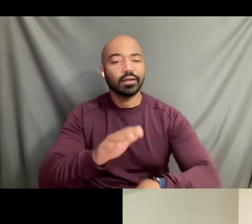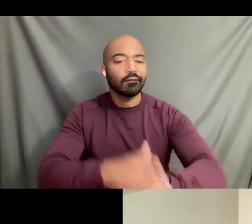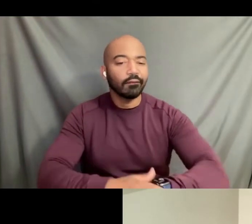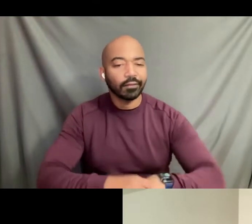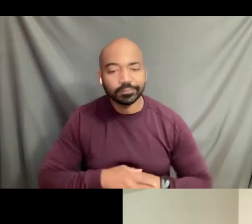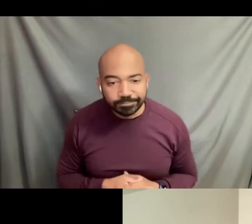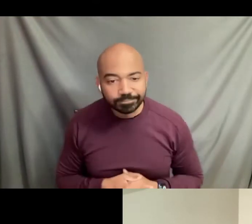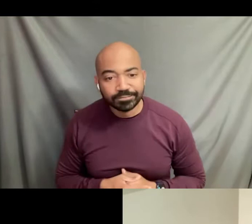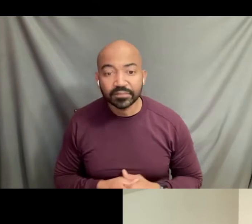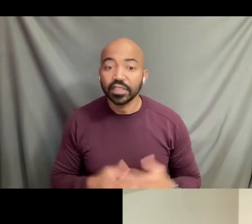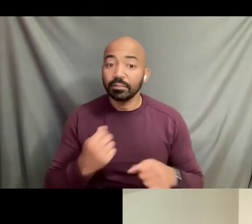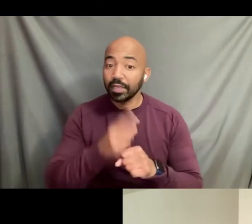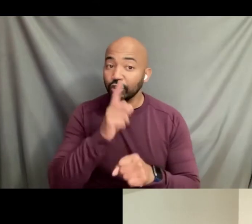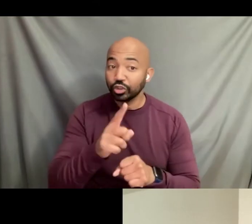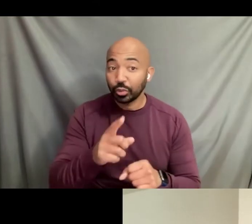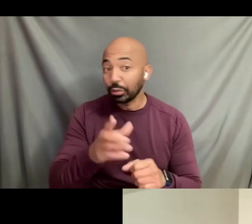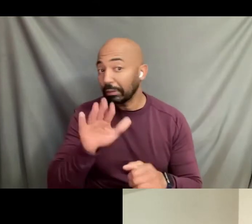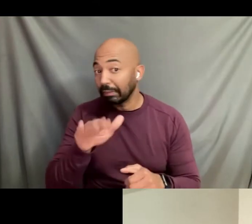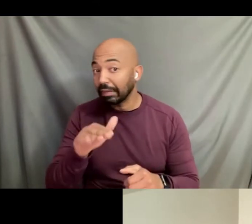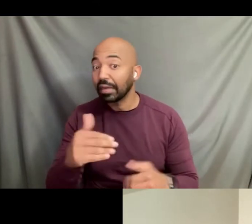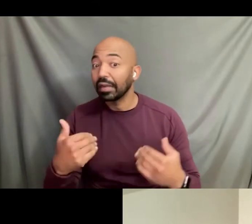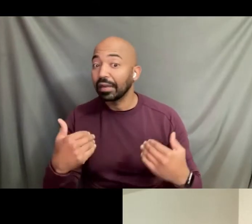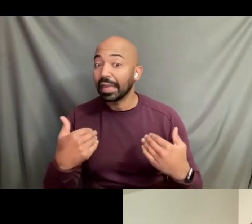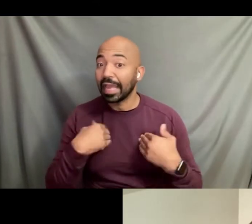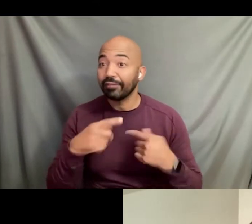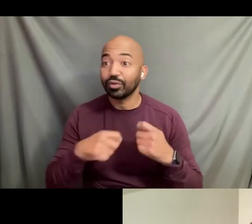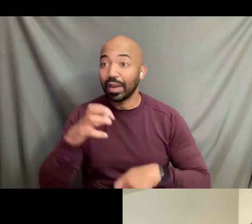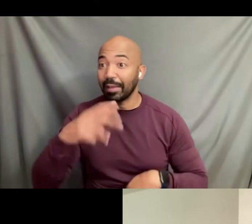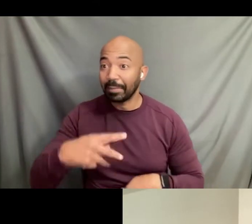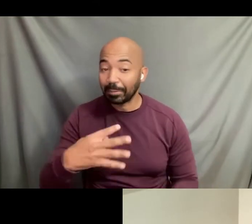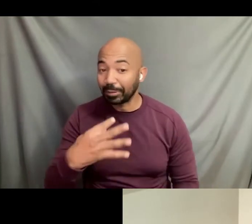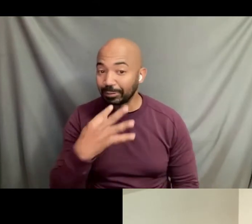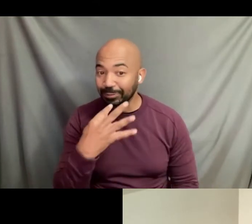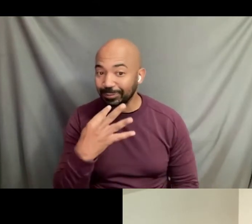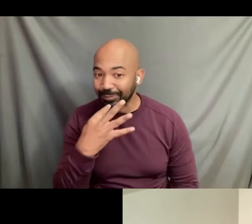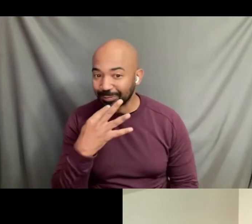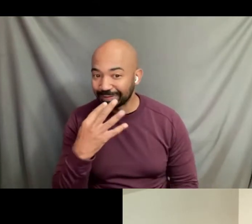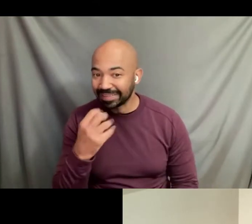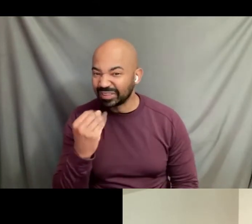keeping in mind that we will have to wrap up shortly, so unfortunately, we'll